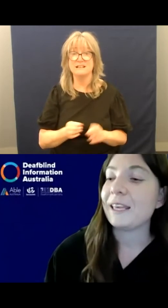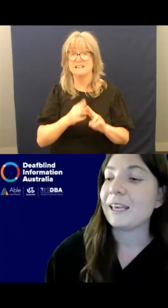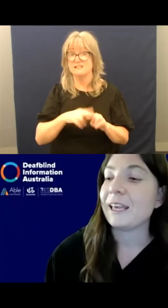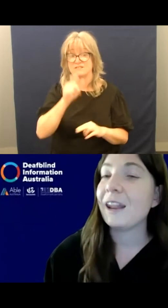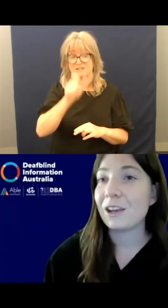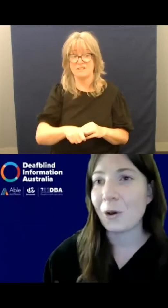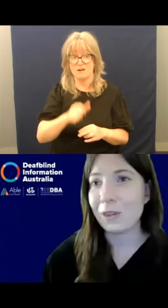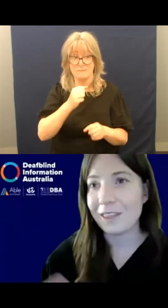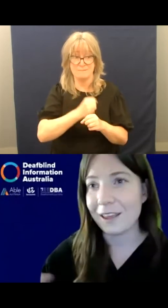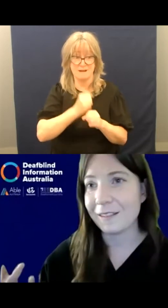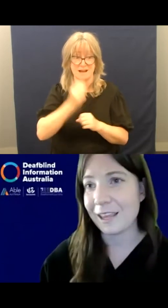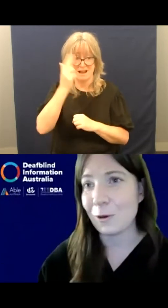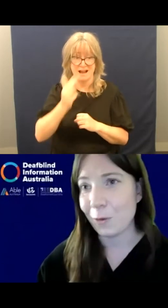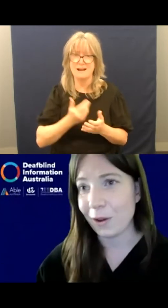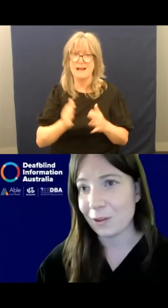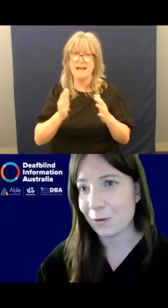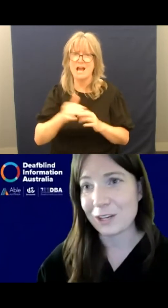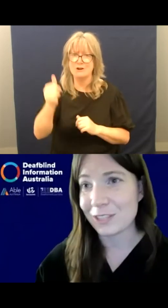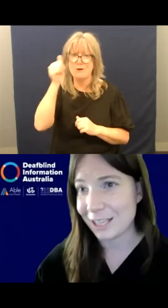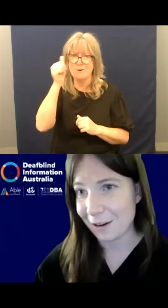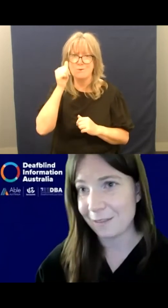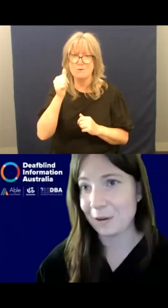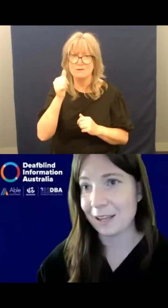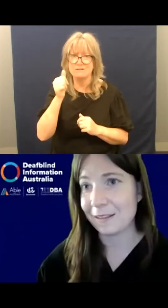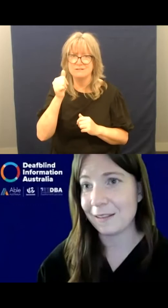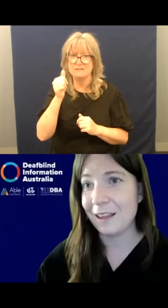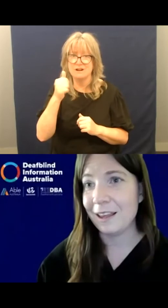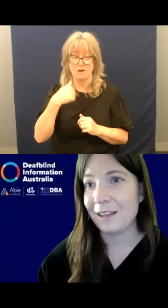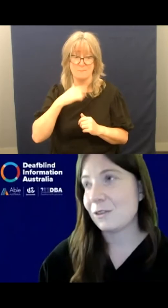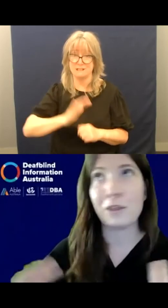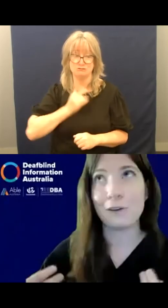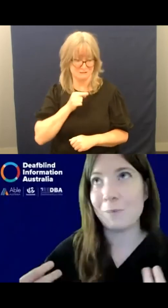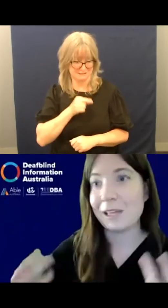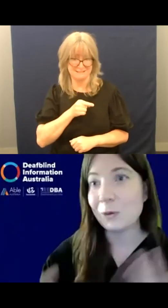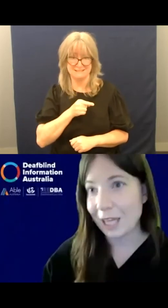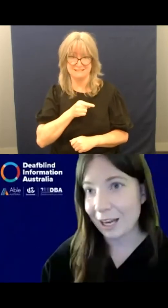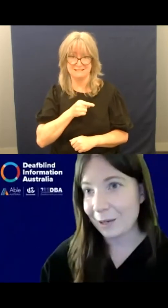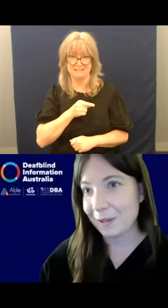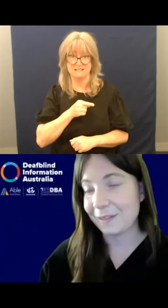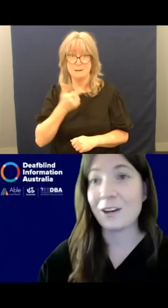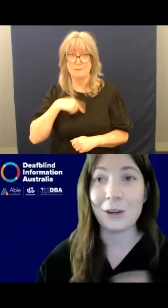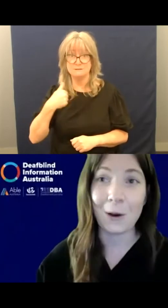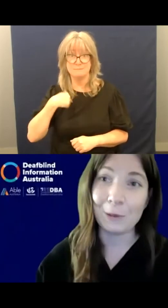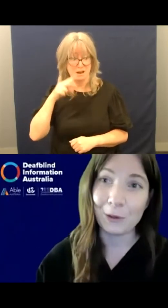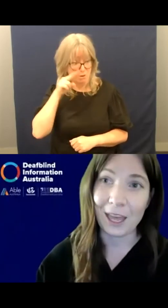how do they know that they are seeing their work and you're interested in their experience. It's not through me looking at it because they don't know I'm looking at it.